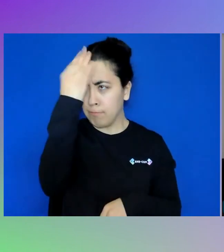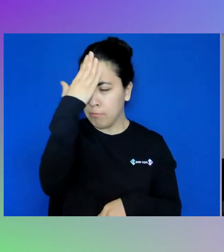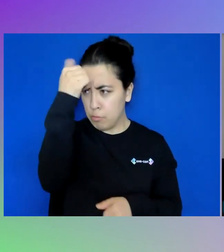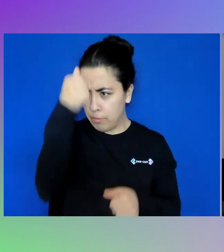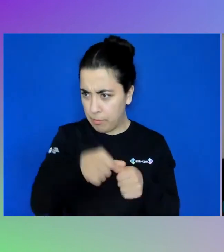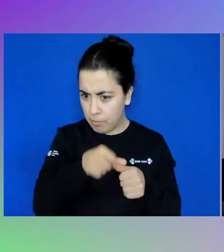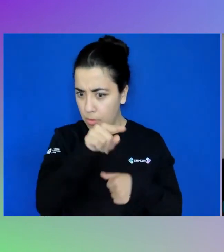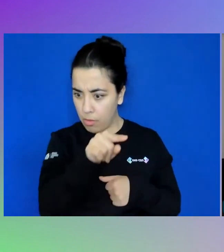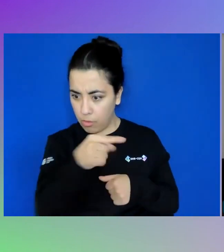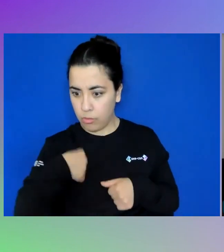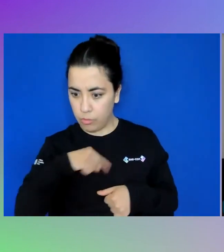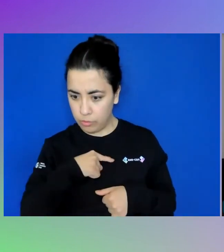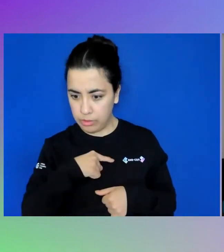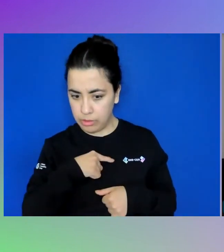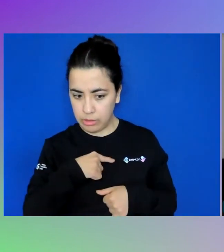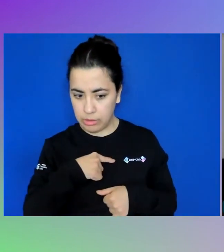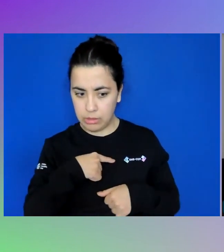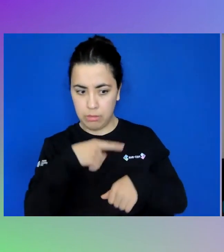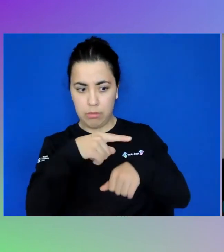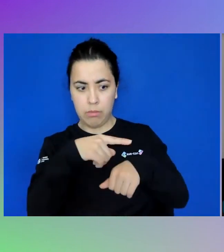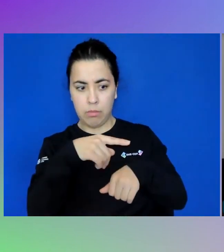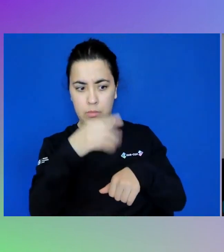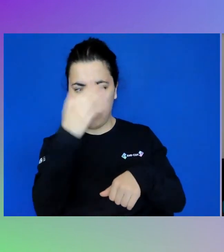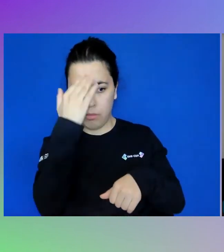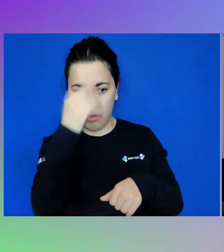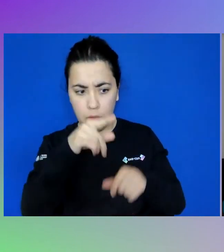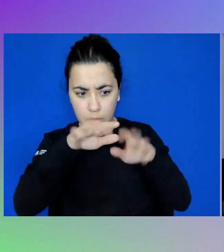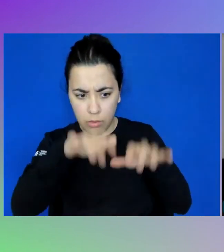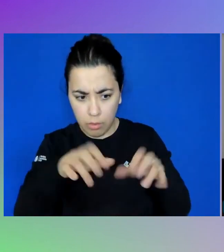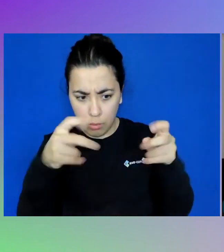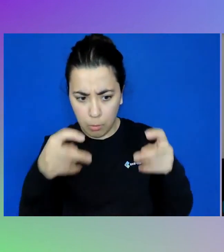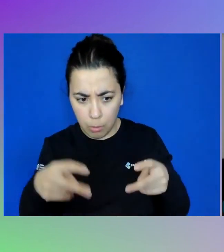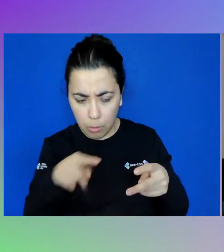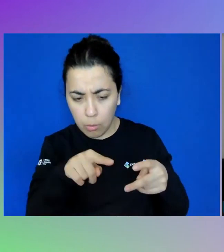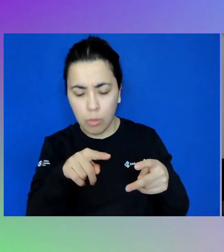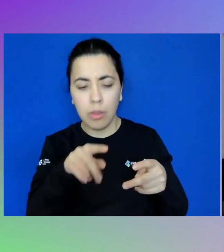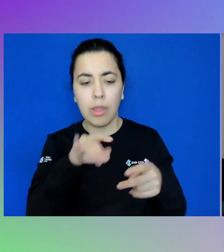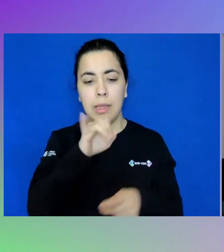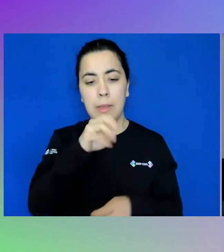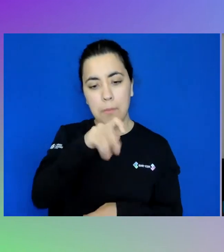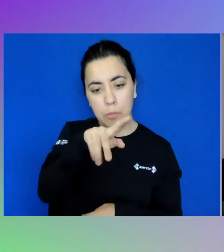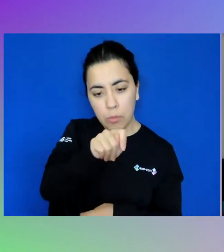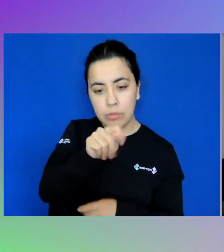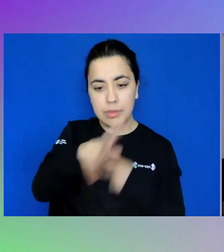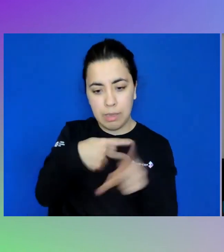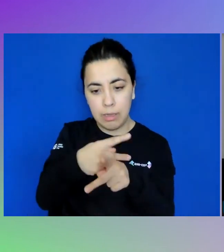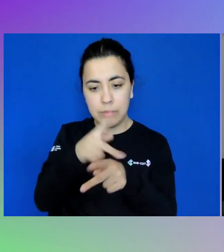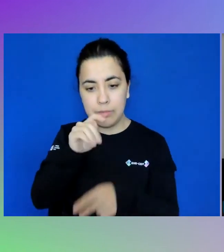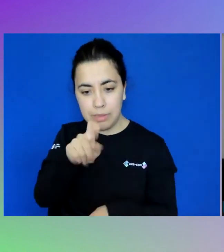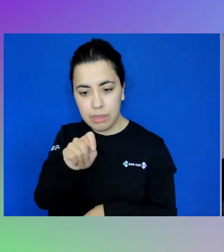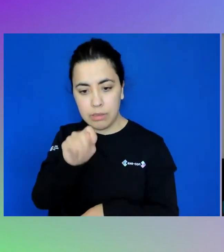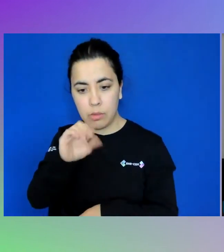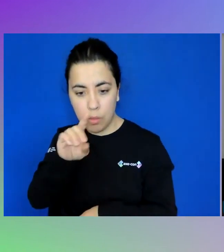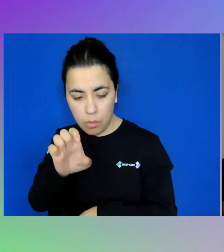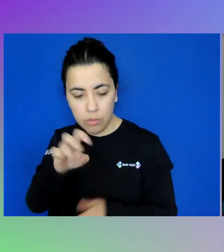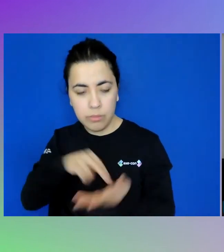remember well vs code shouted at me when I was writing that input type text code. I need to give it a form id association so the